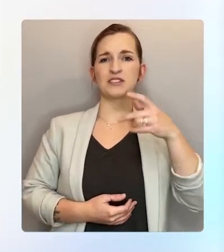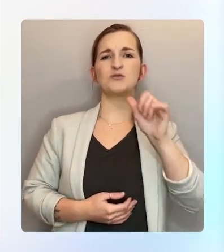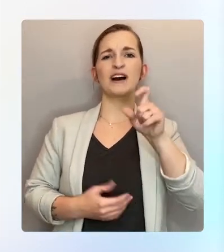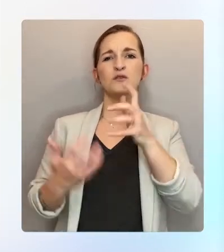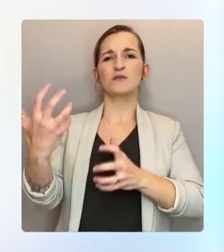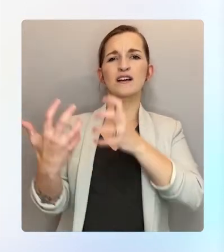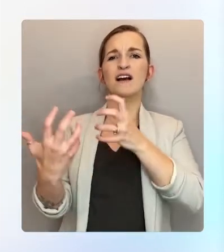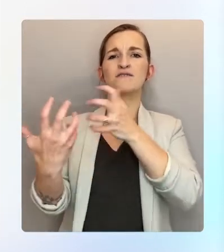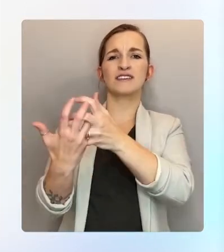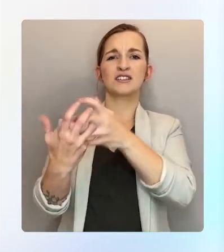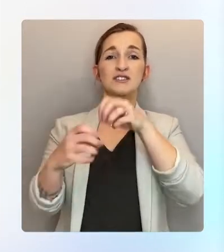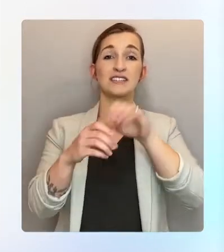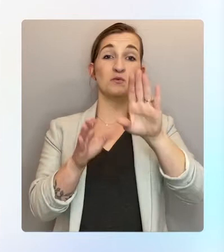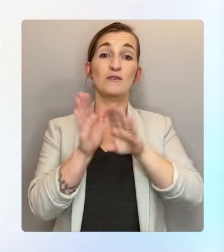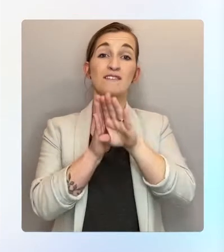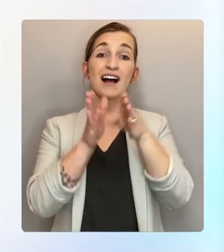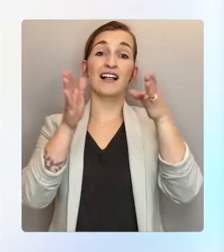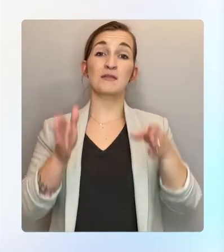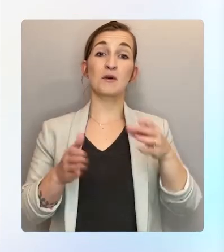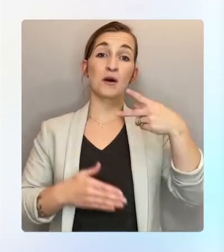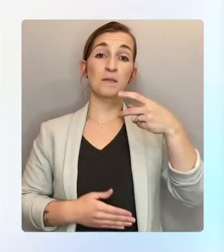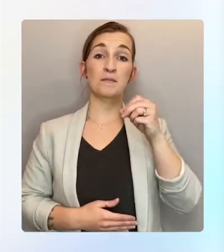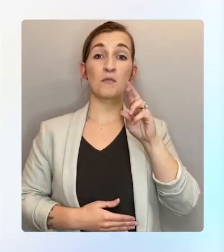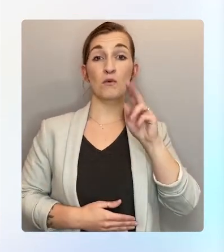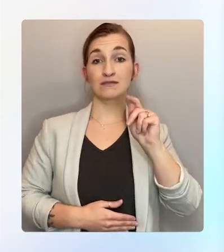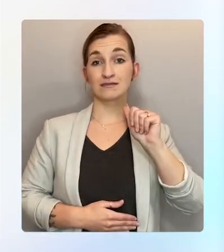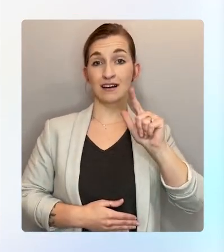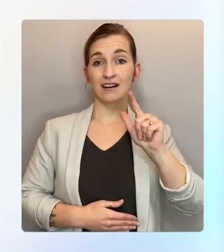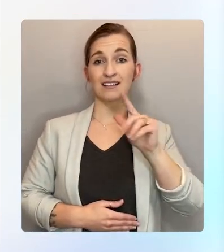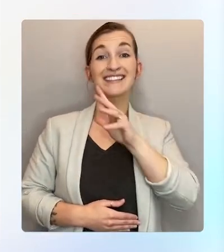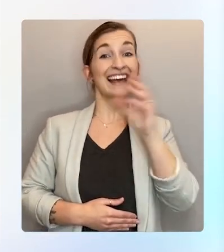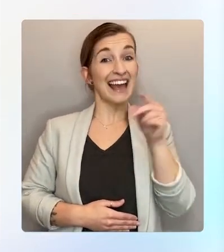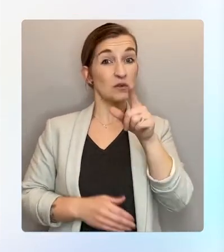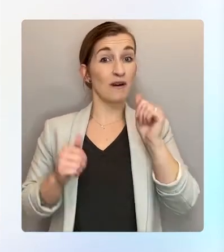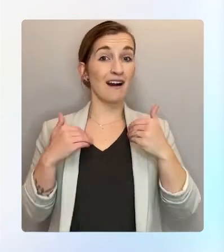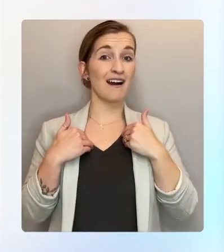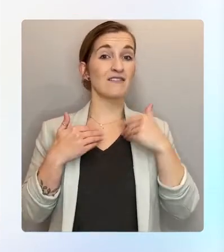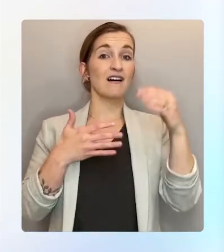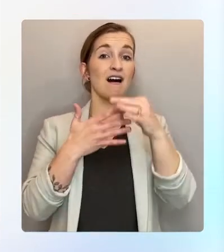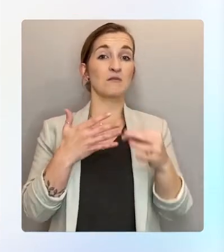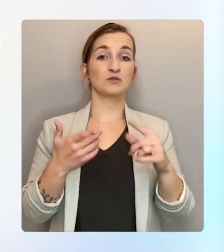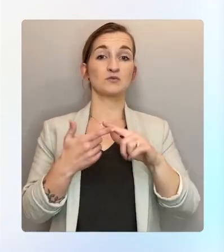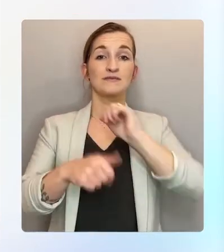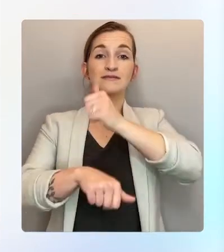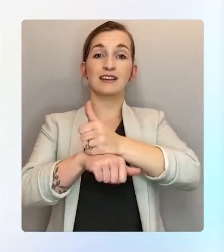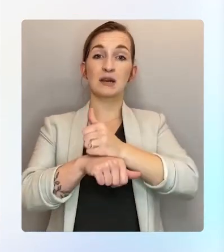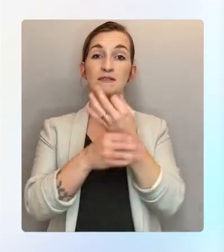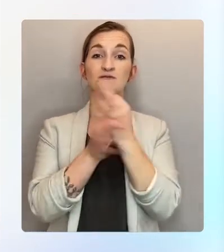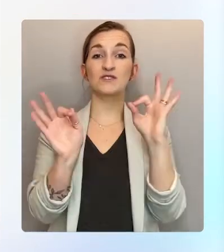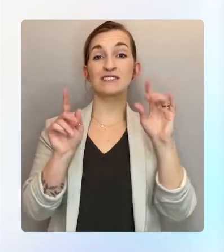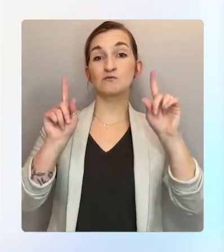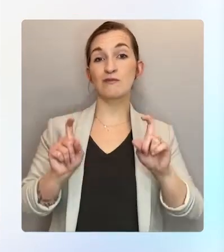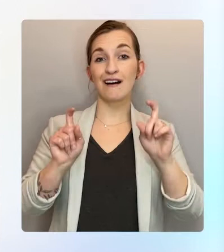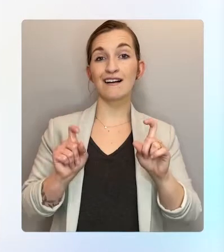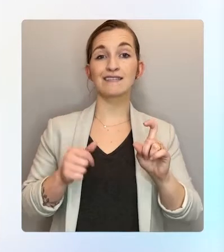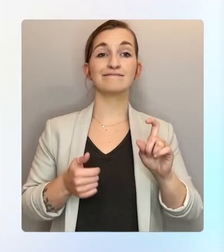As part of this, you have an option to set up a free trial: 7, 14 days, or a month.